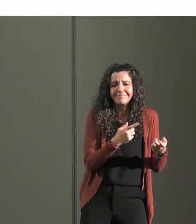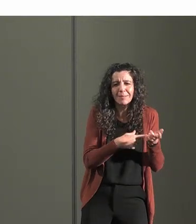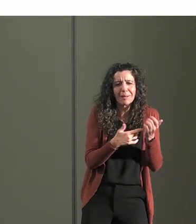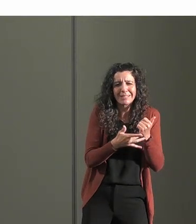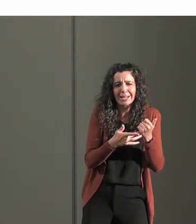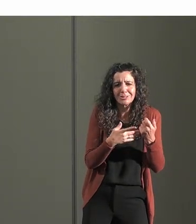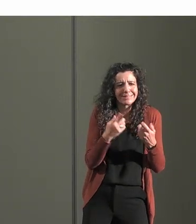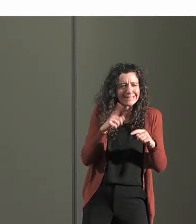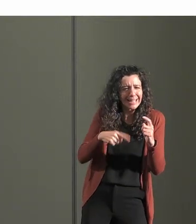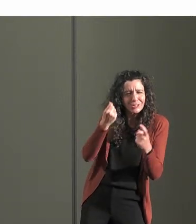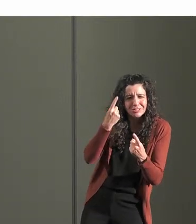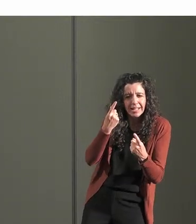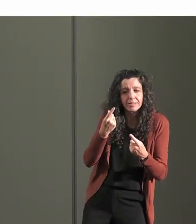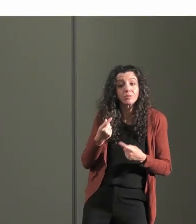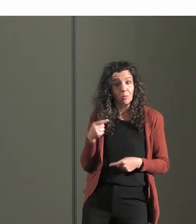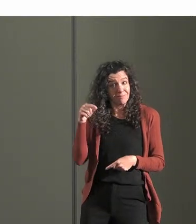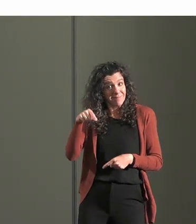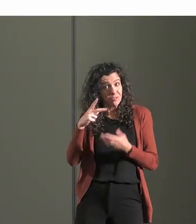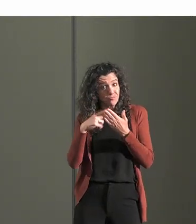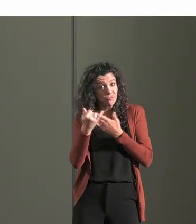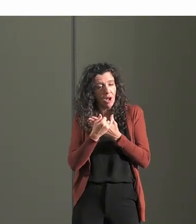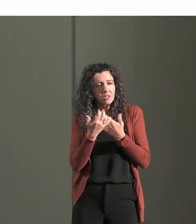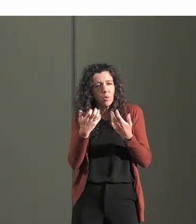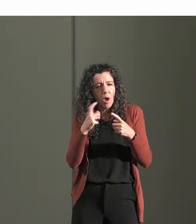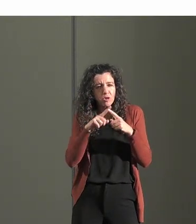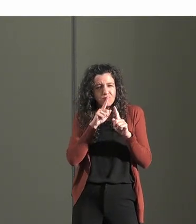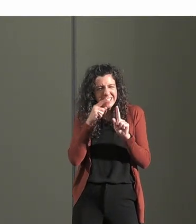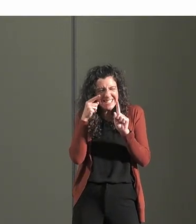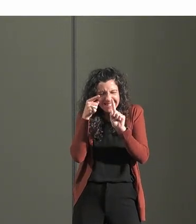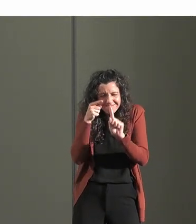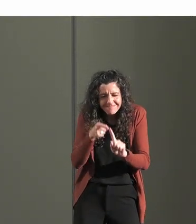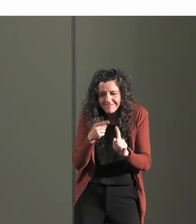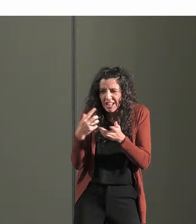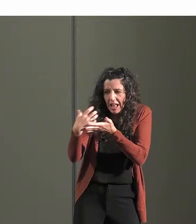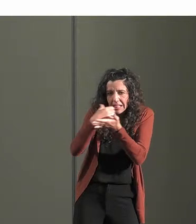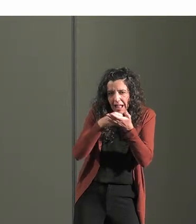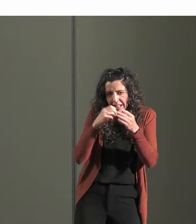non- standard speech. So this project got to the data